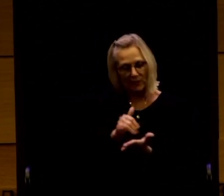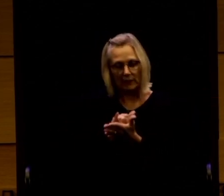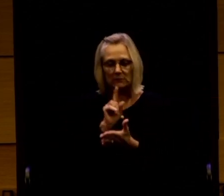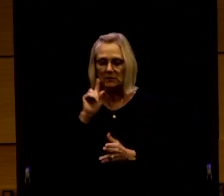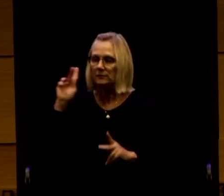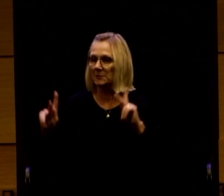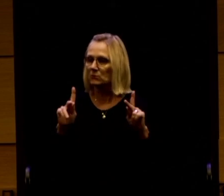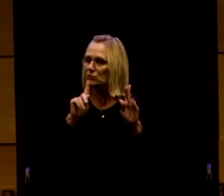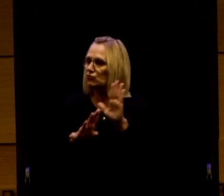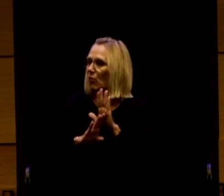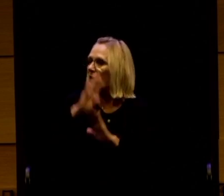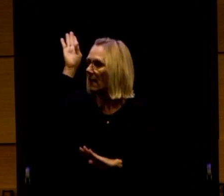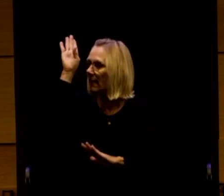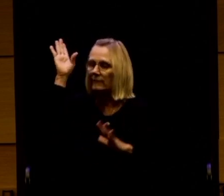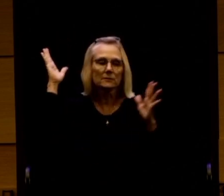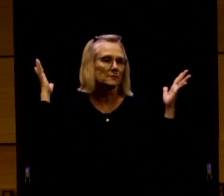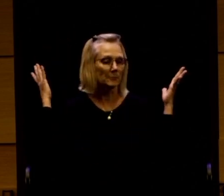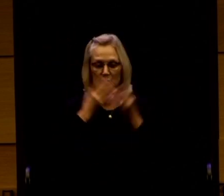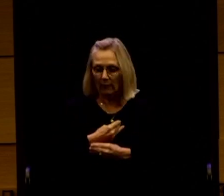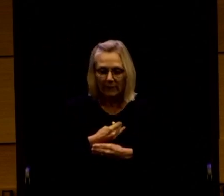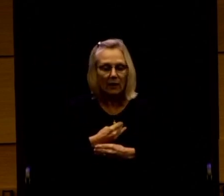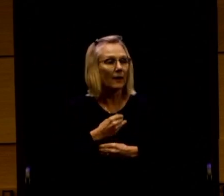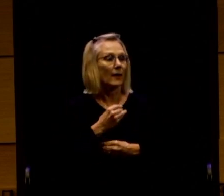that deaf people are thriving. Beautiful.